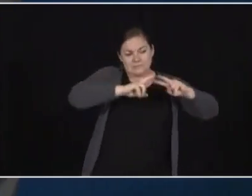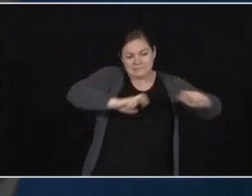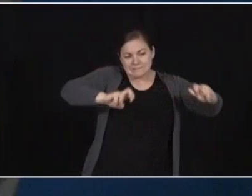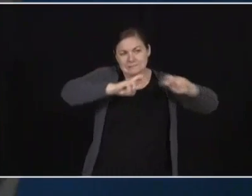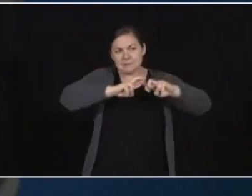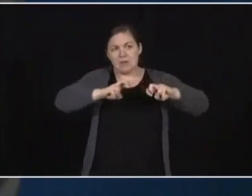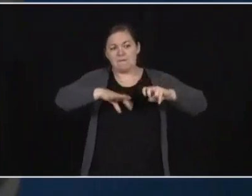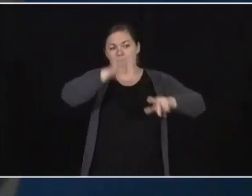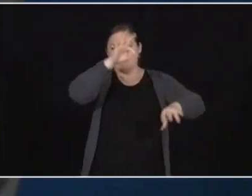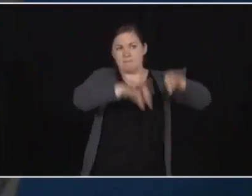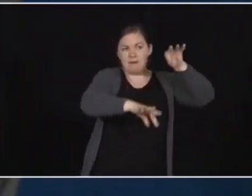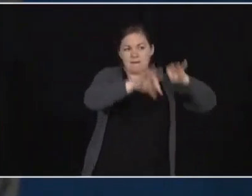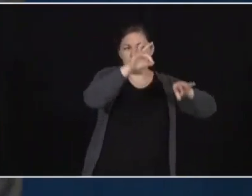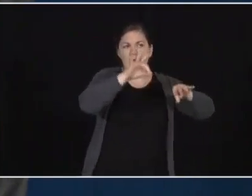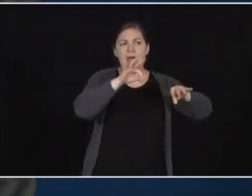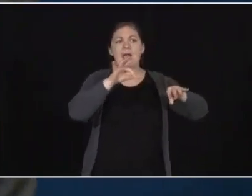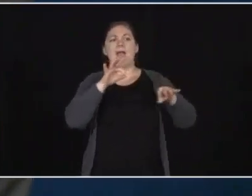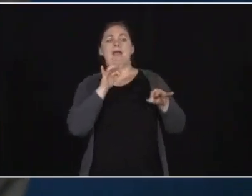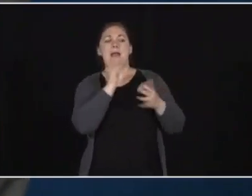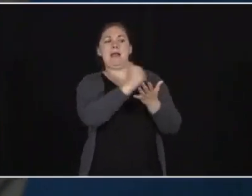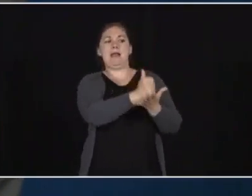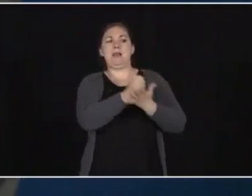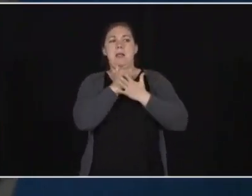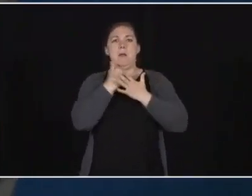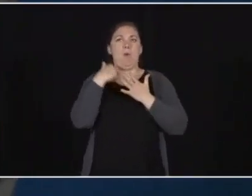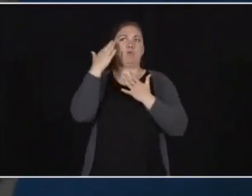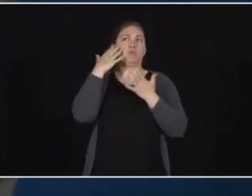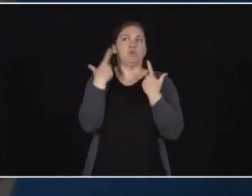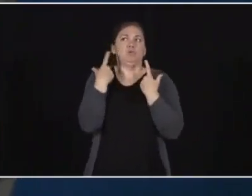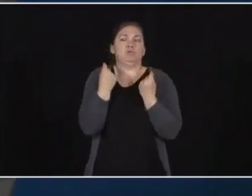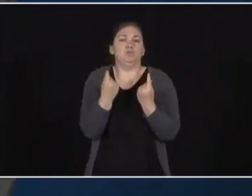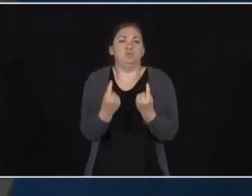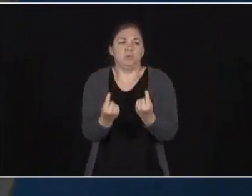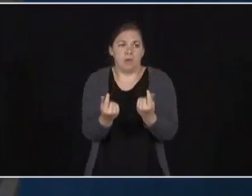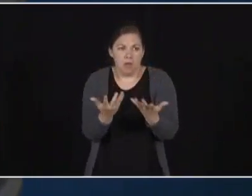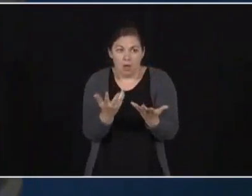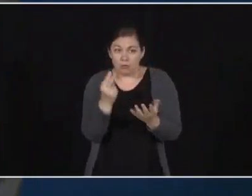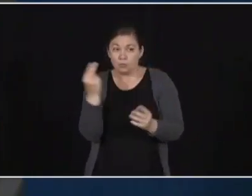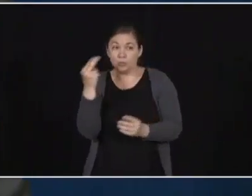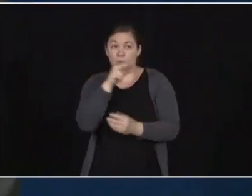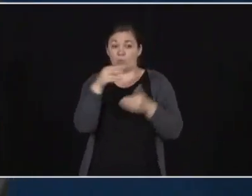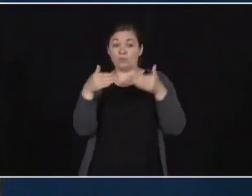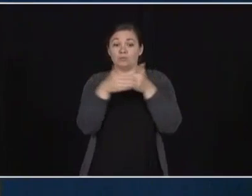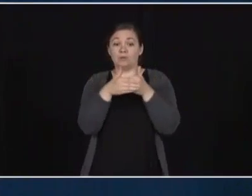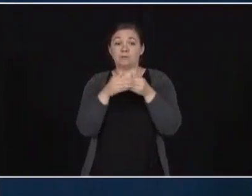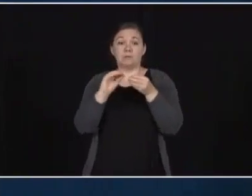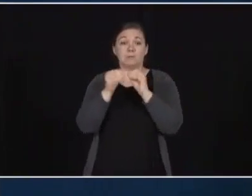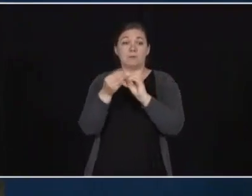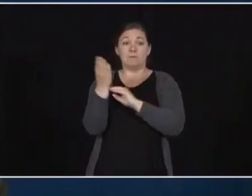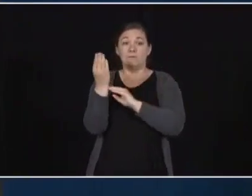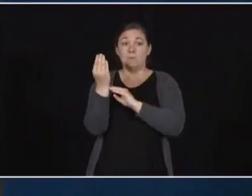we have a plan to be able to identify, analyze, inform and as Mr. Anderson said looking at the slide